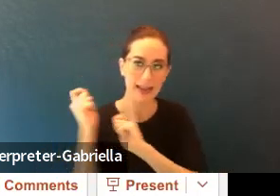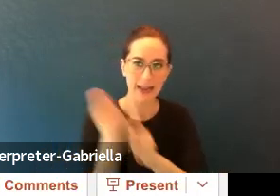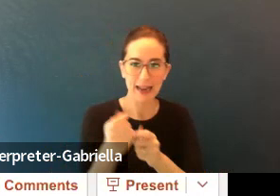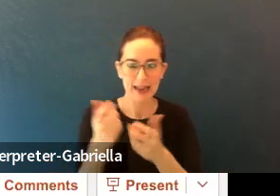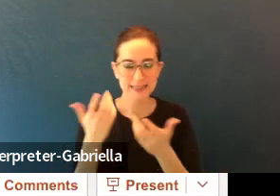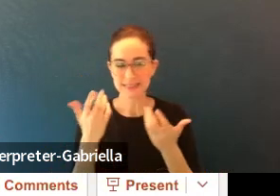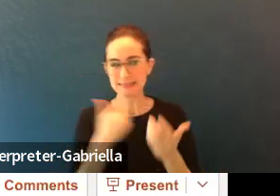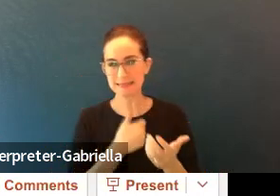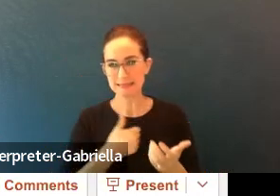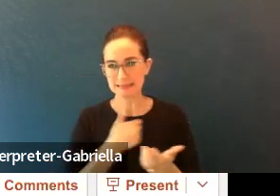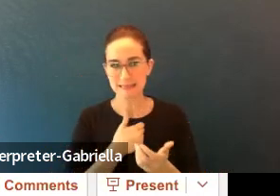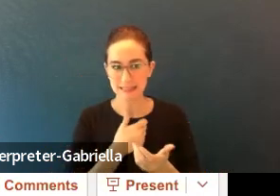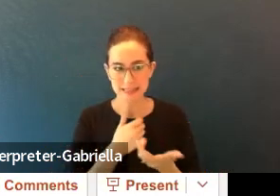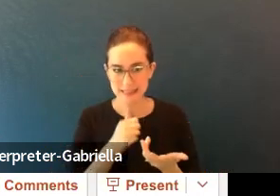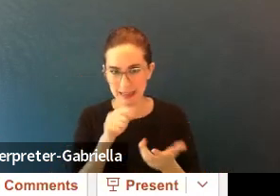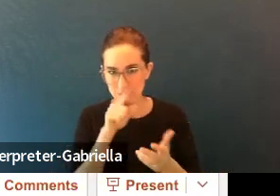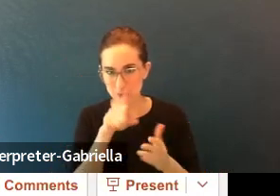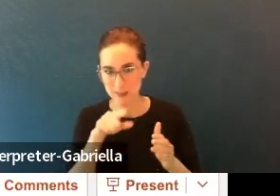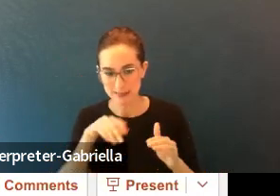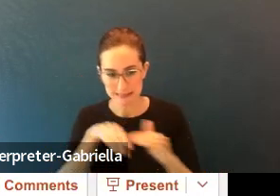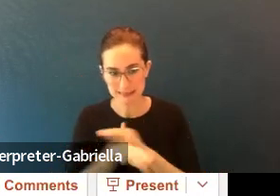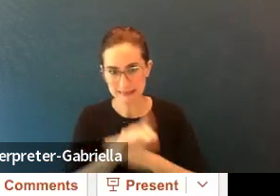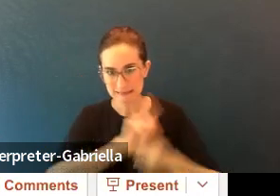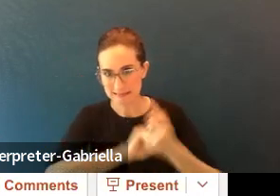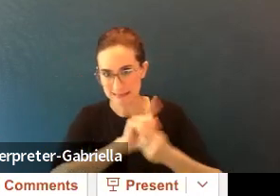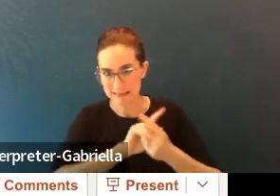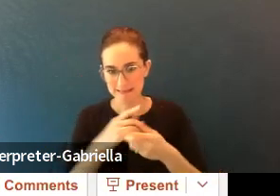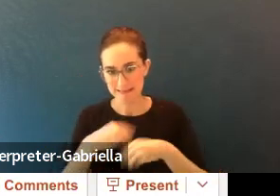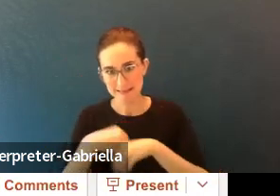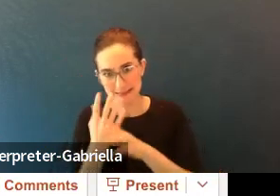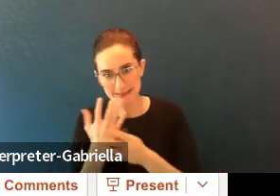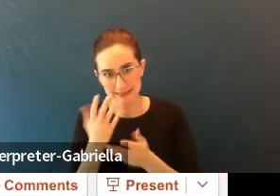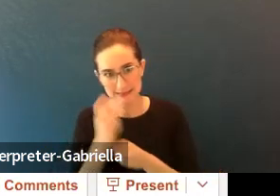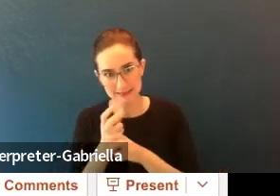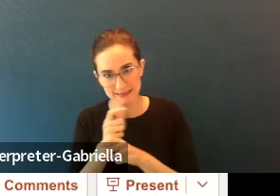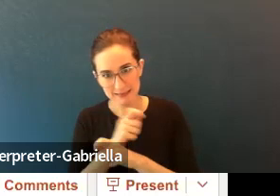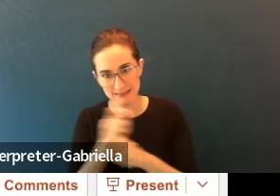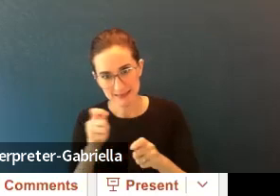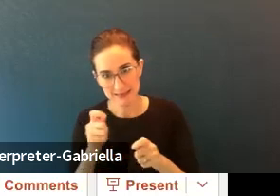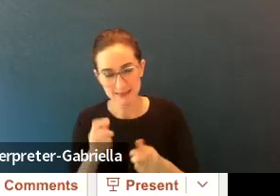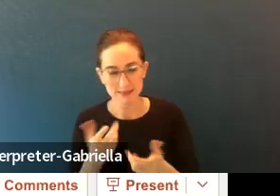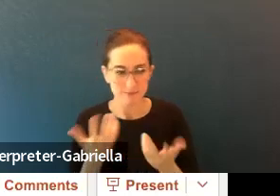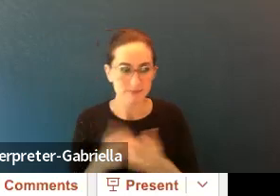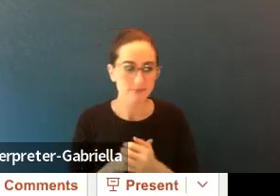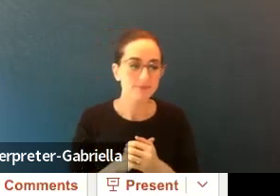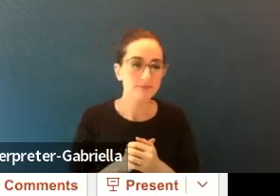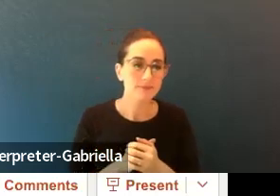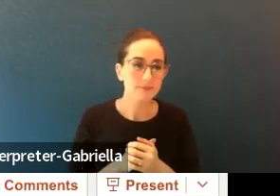So go ahead and try doing one of those and then we'll have winners, whoever uploads them into the chat first.